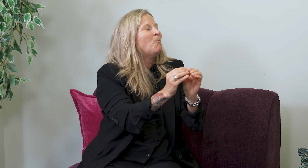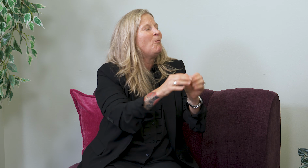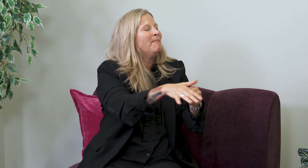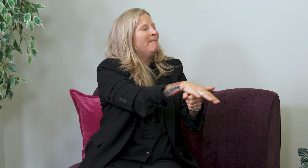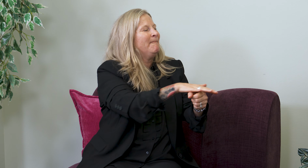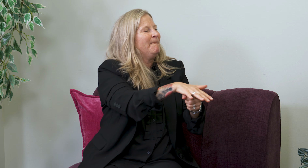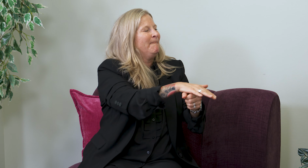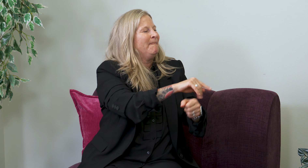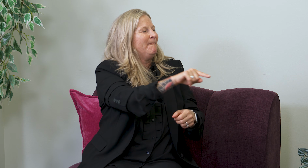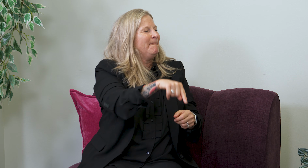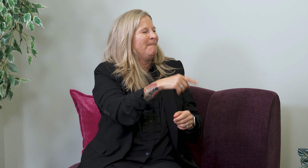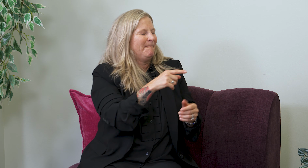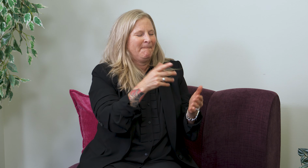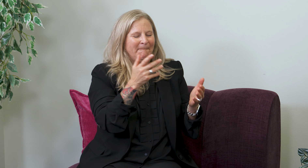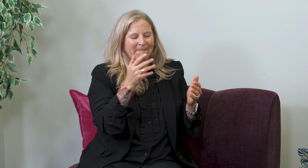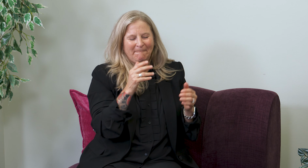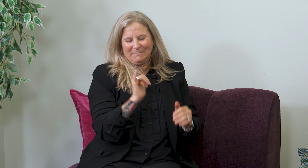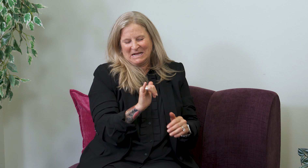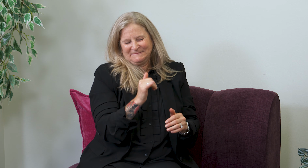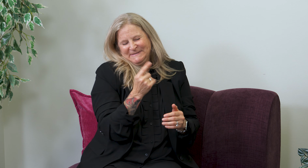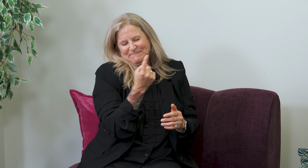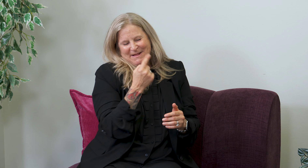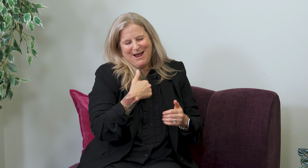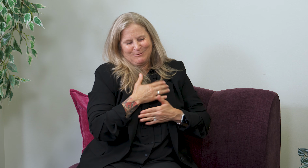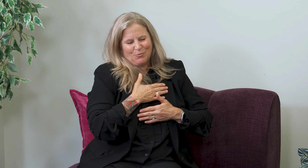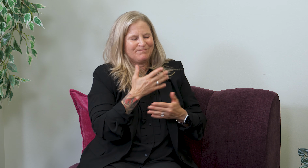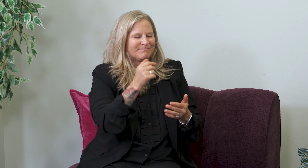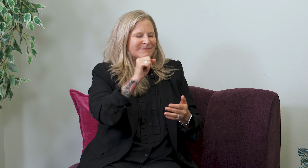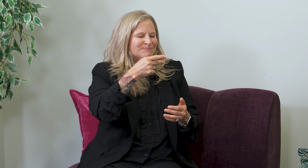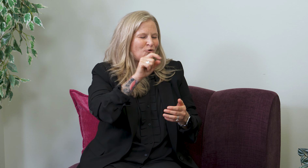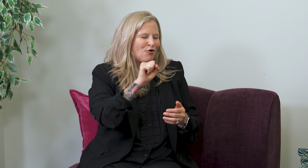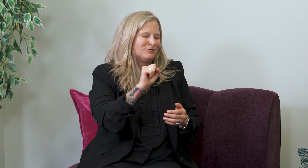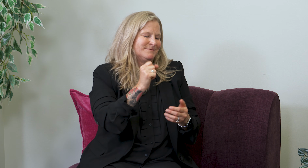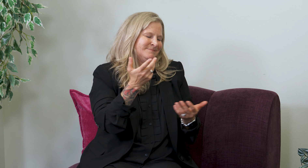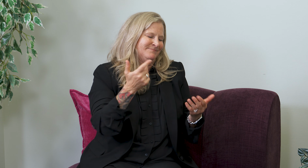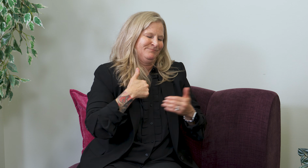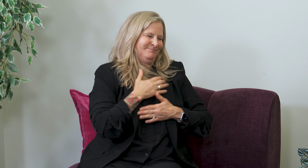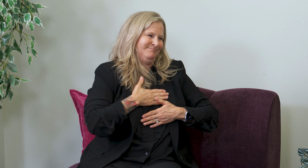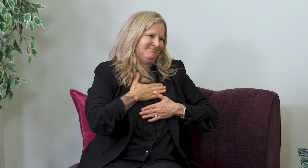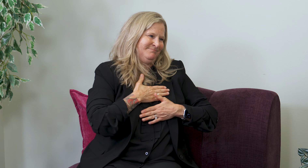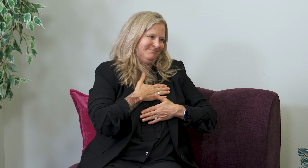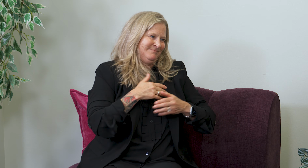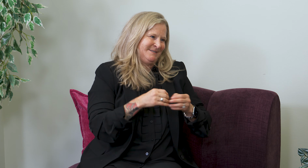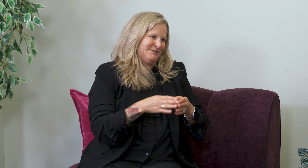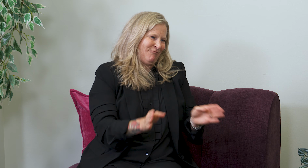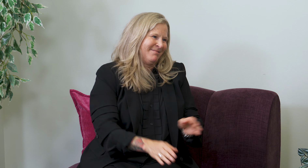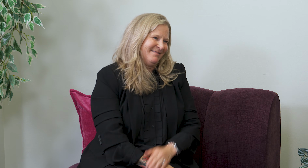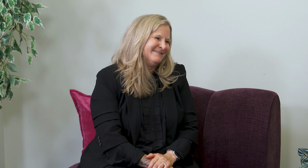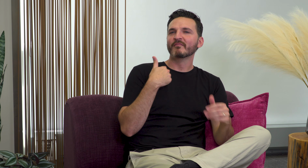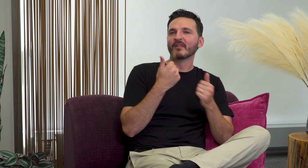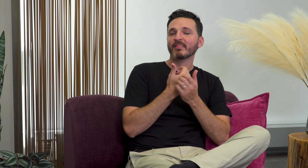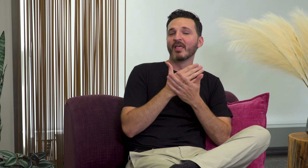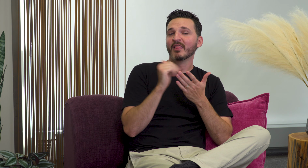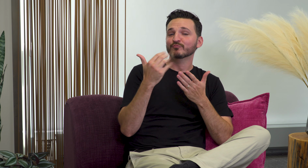so maybe I'll do some more local races in the future. That is something that I enjoy and in sports in general, I enjoy.